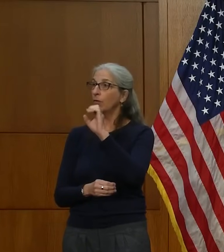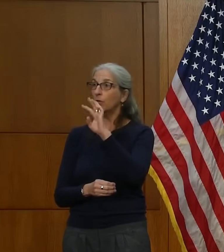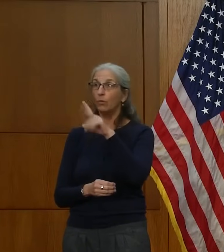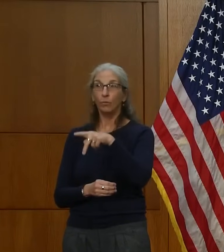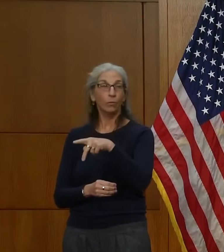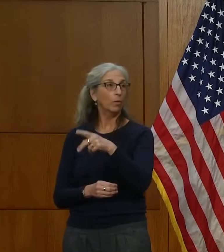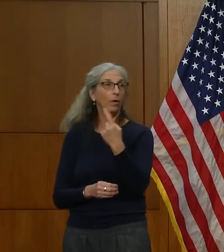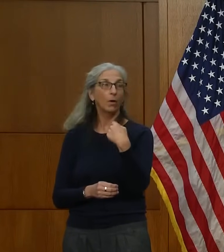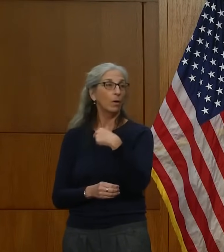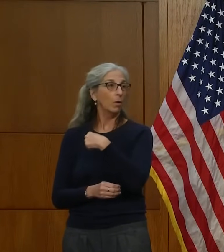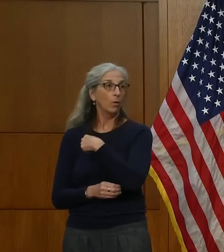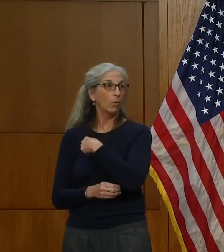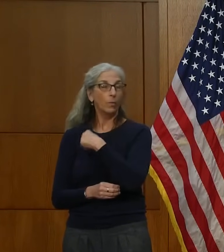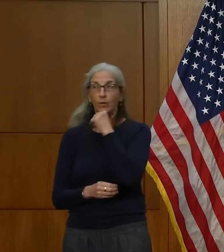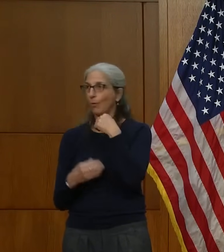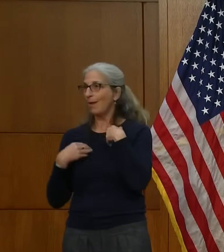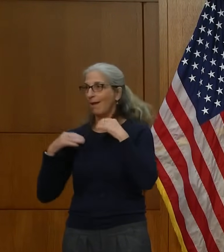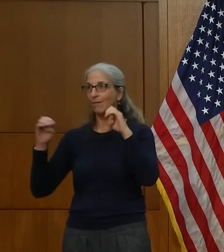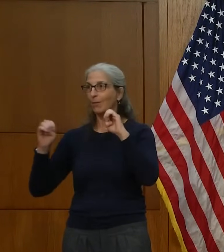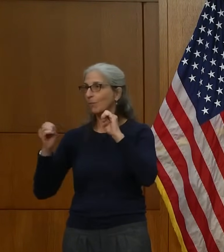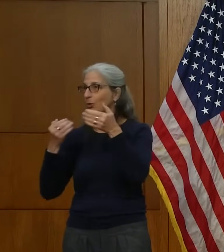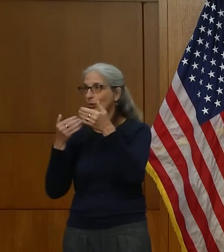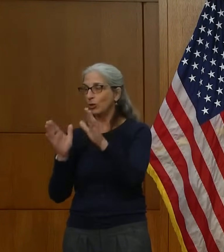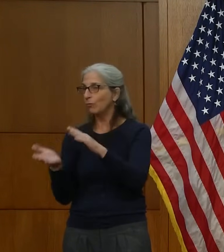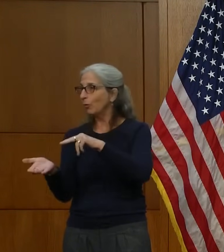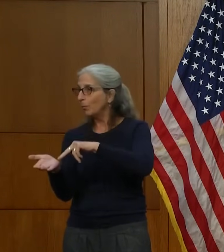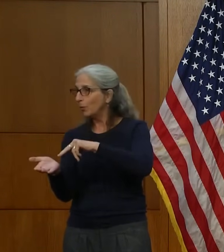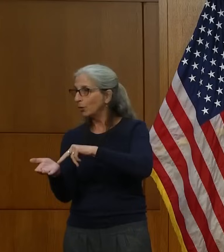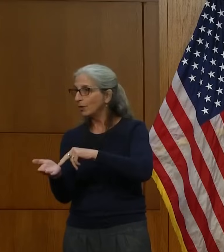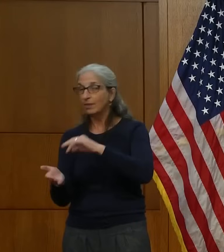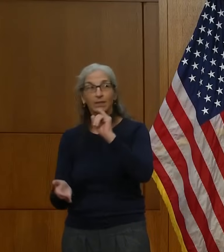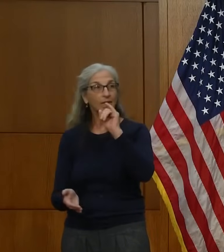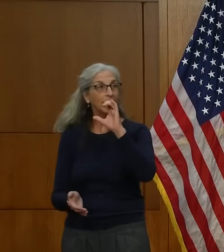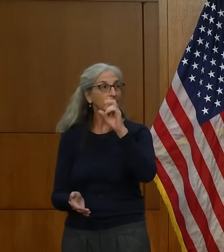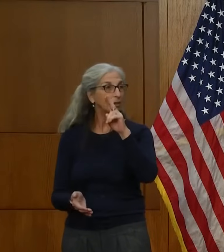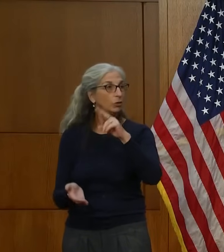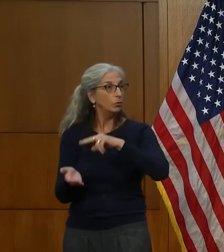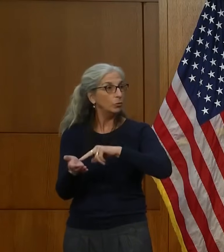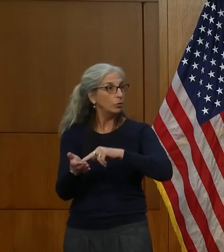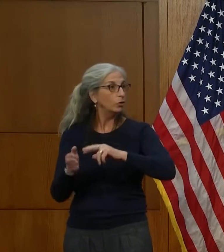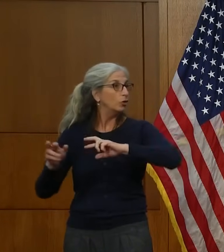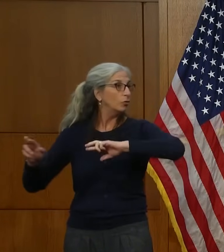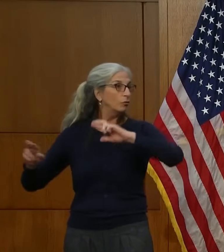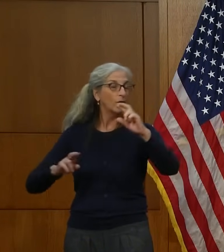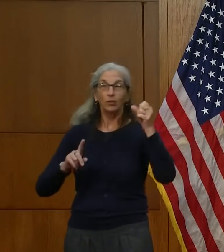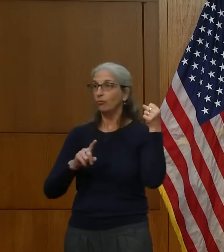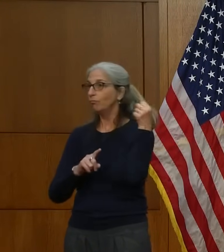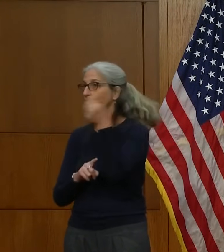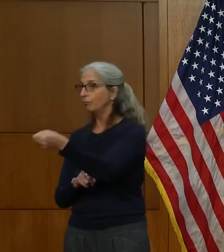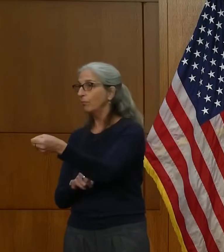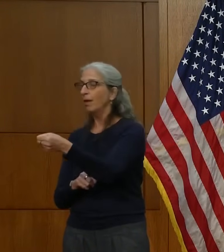YOU MENTIONED THE MEDICAL RESERVE CORPS WE ARE SEEING. WHAT ARE THE, UH, THE WE DON'T